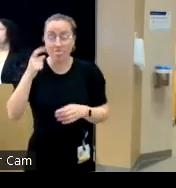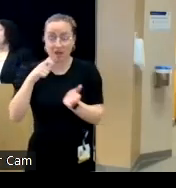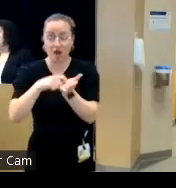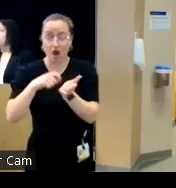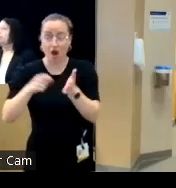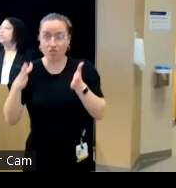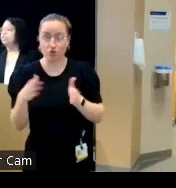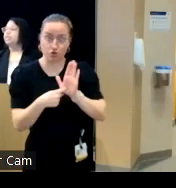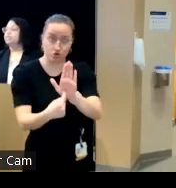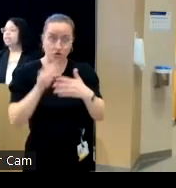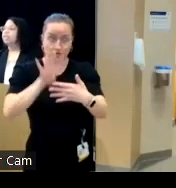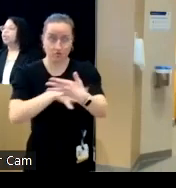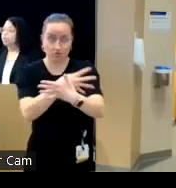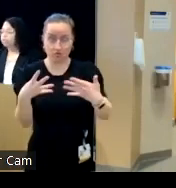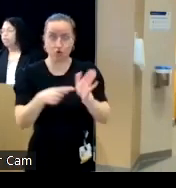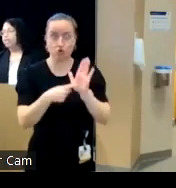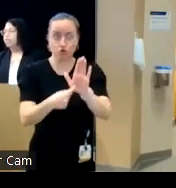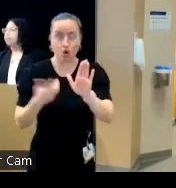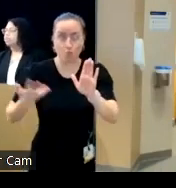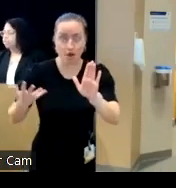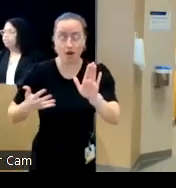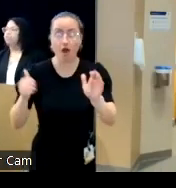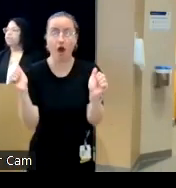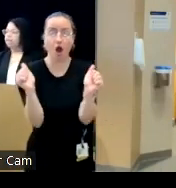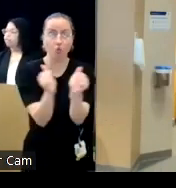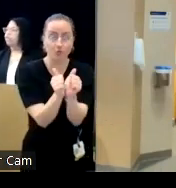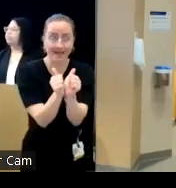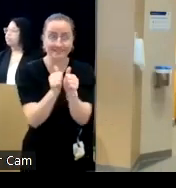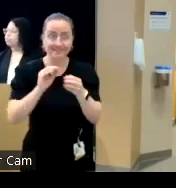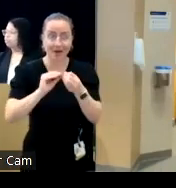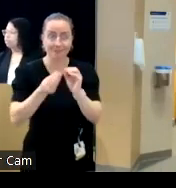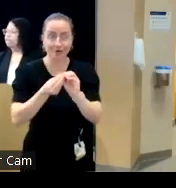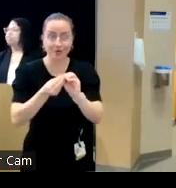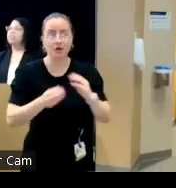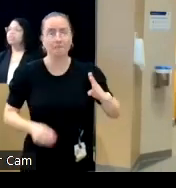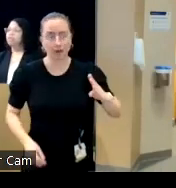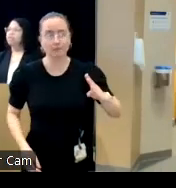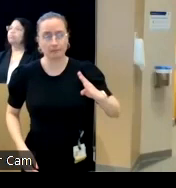are not aware of which is that arrest rates have continued to increase for this population even